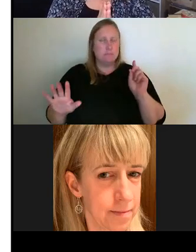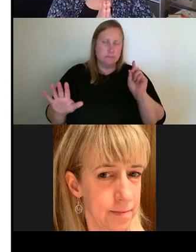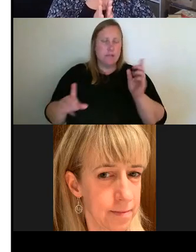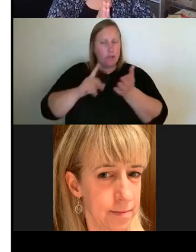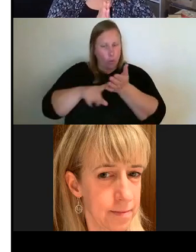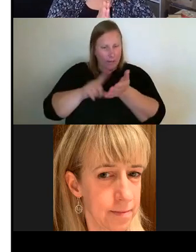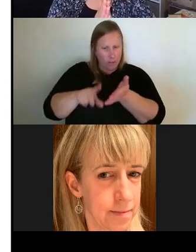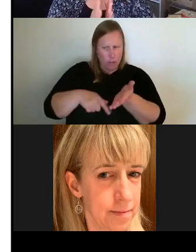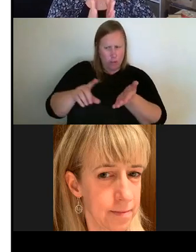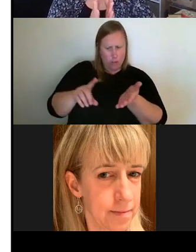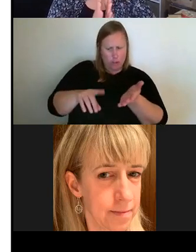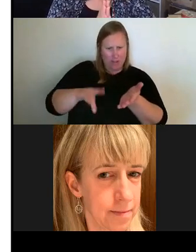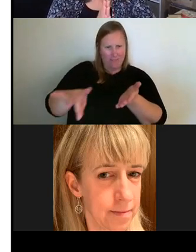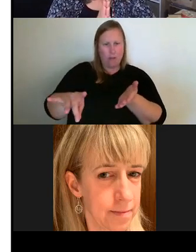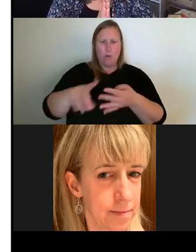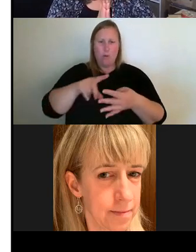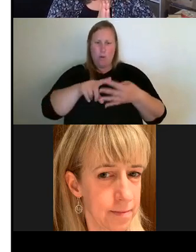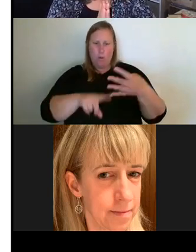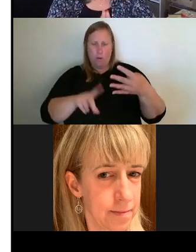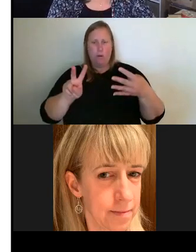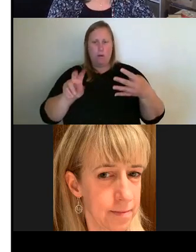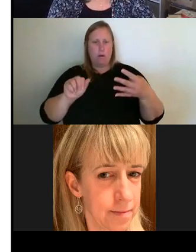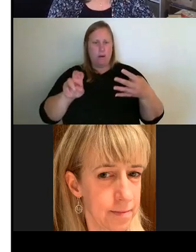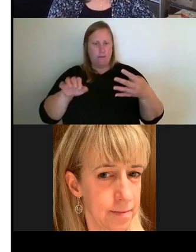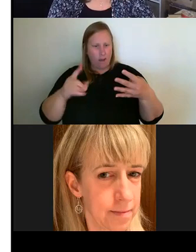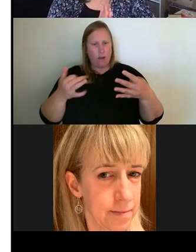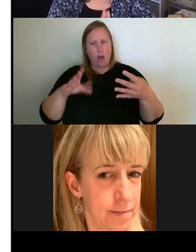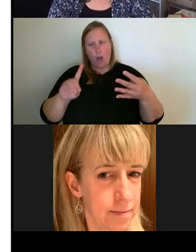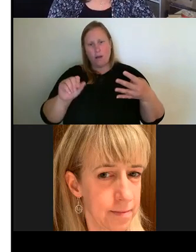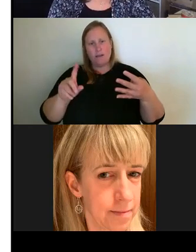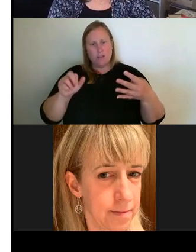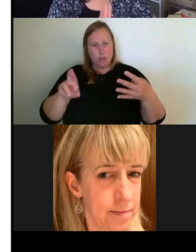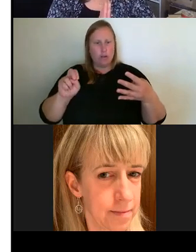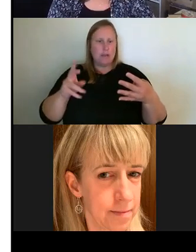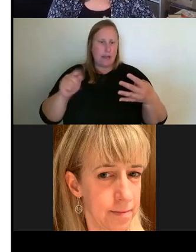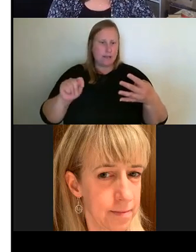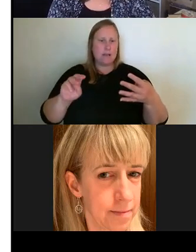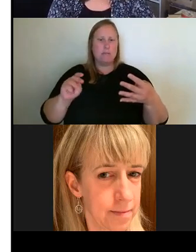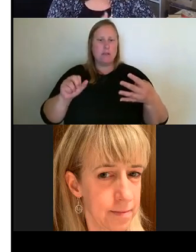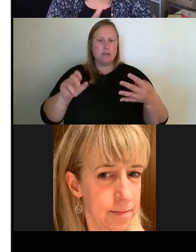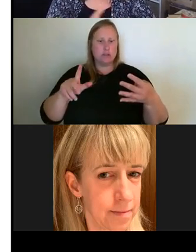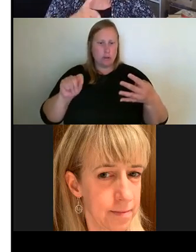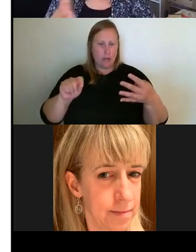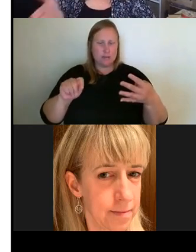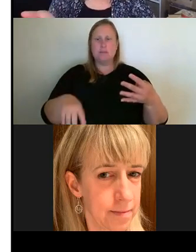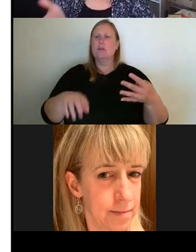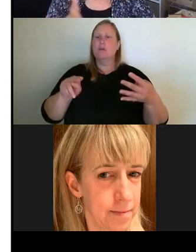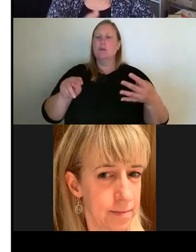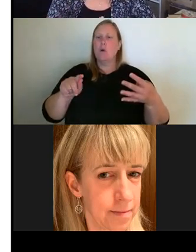have done, I found that avant-garde, Avenir Next, Montserrat, and Noto Sans are all fonts recommended